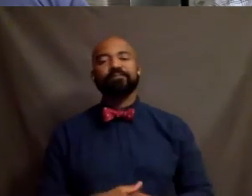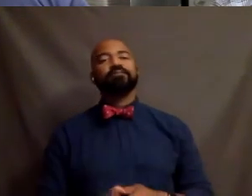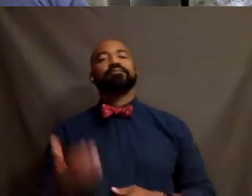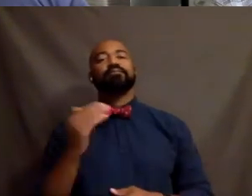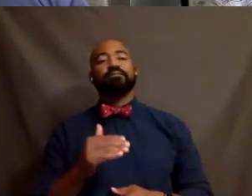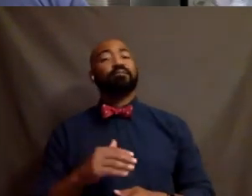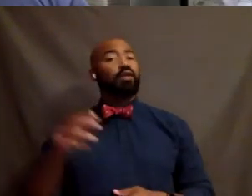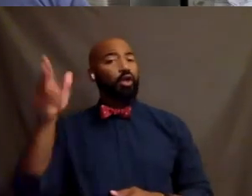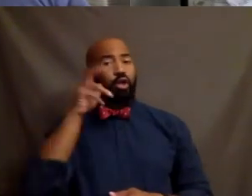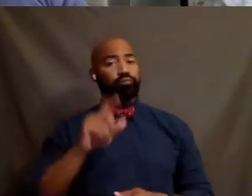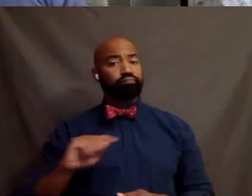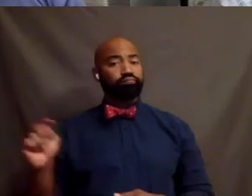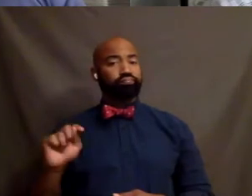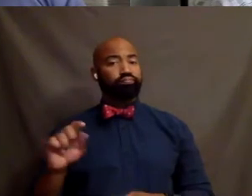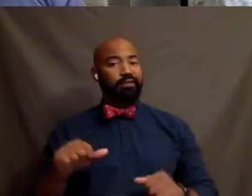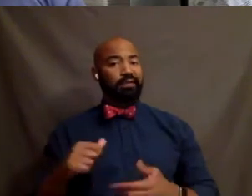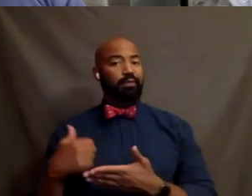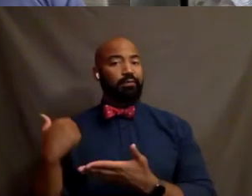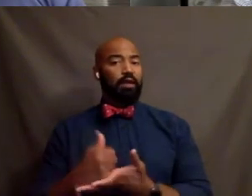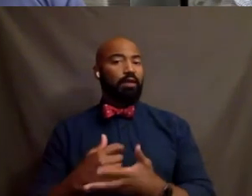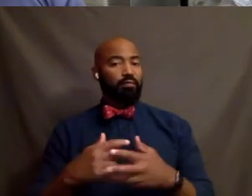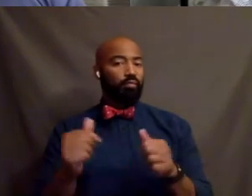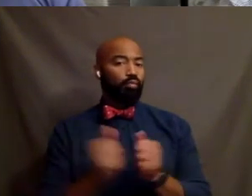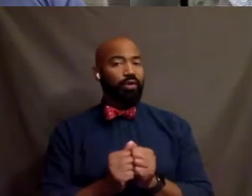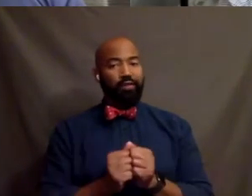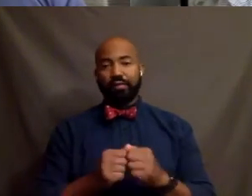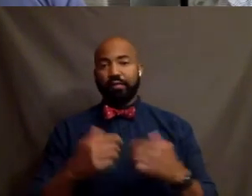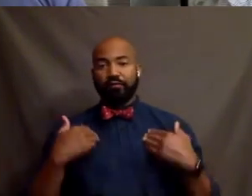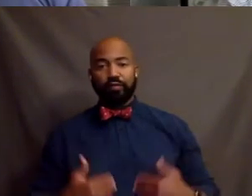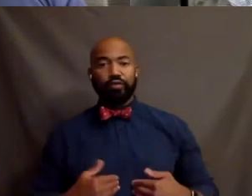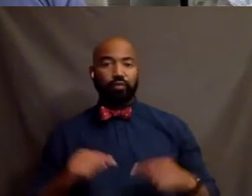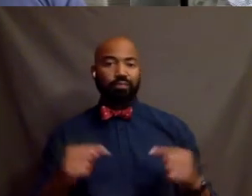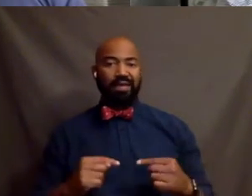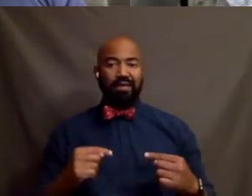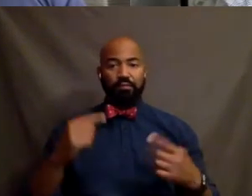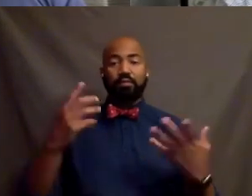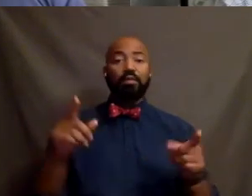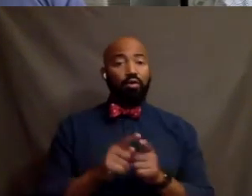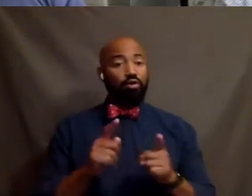and also that it can affect mental acuity and depression or anxiety and other mental health concerns.